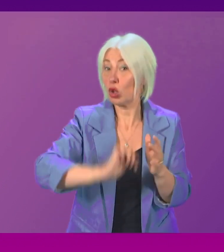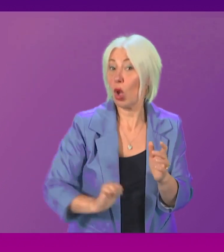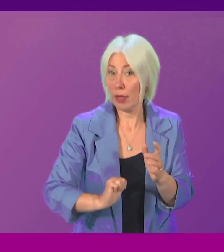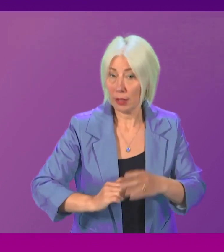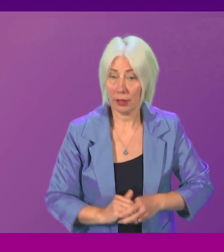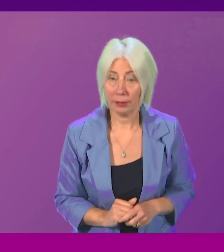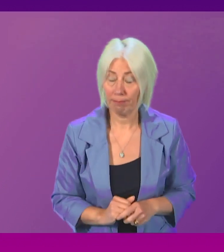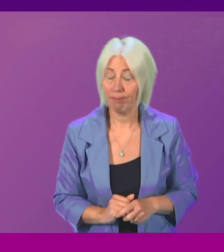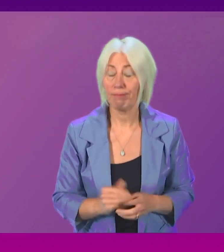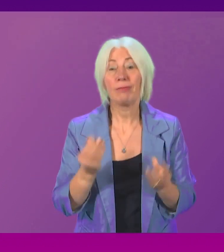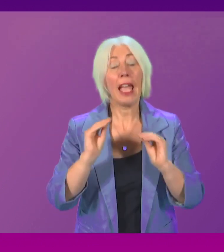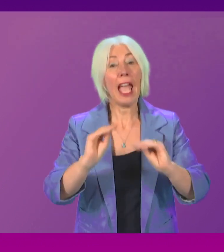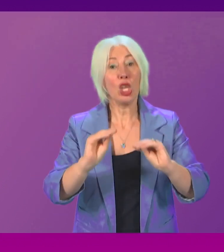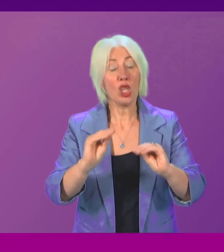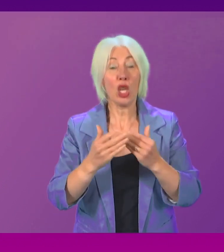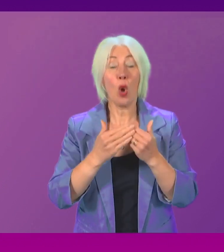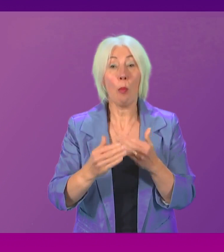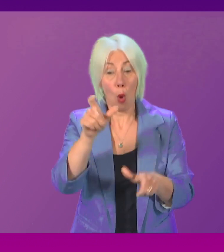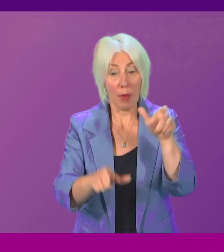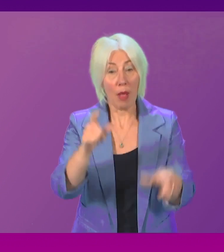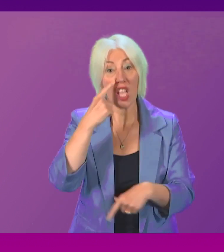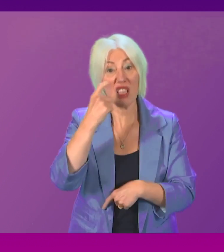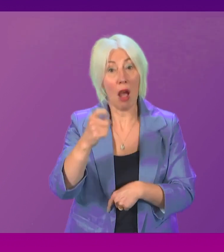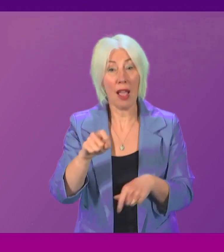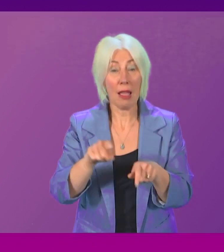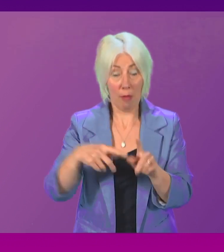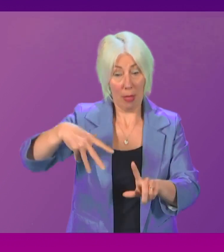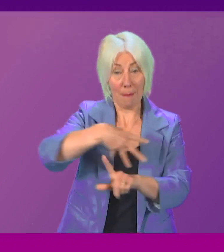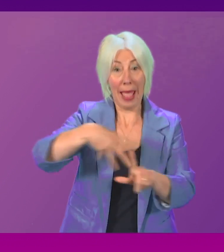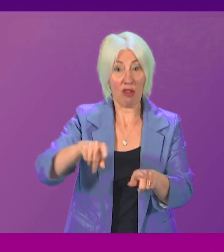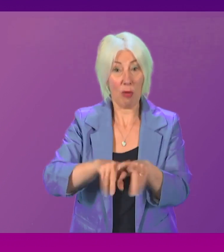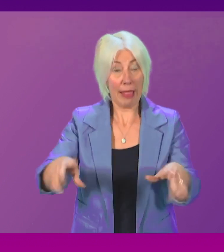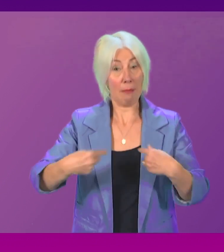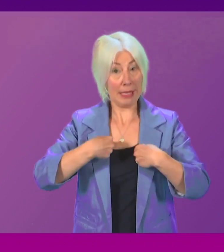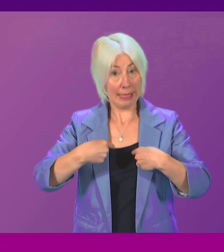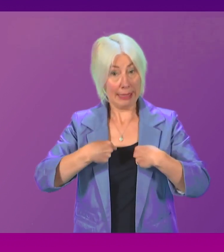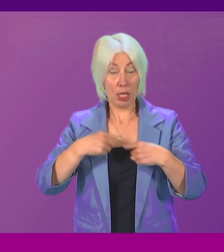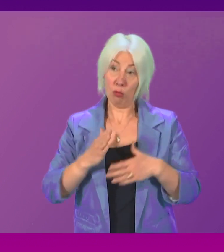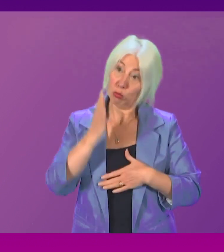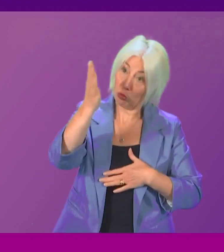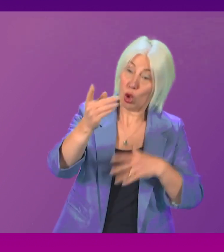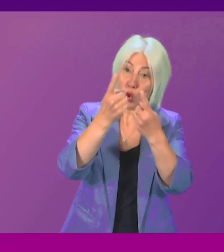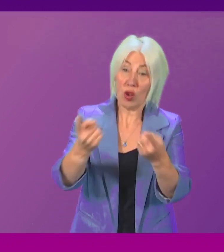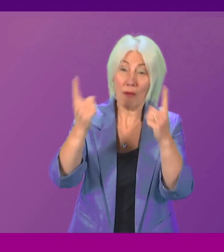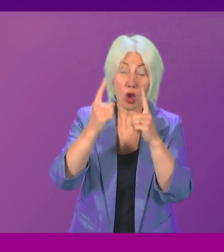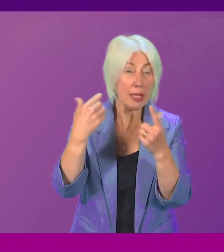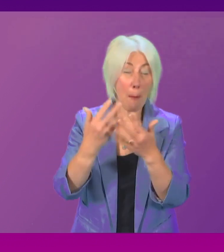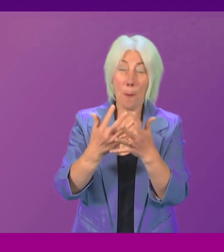In education, more young people from a background like mine are going to university than has ever been the case.